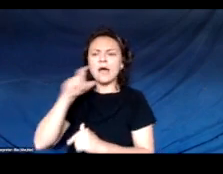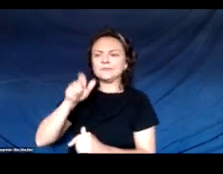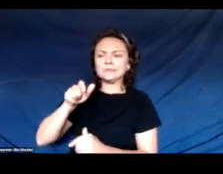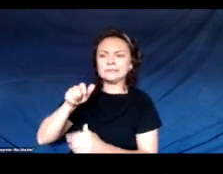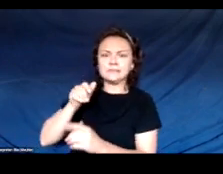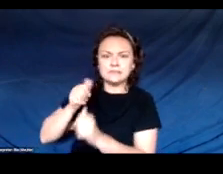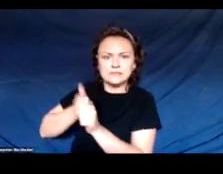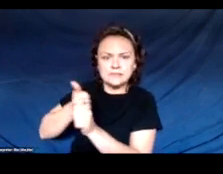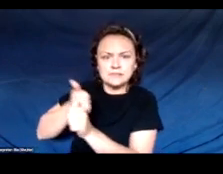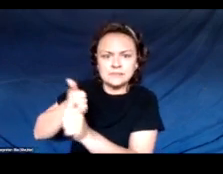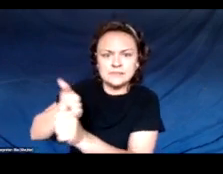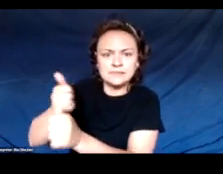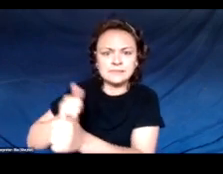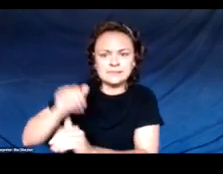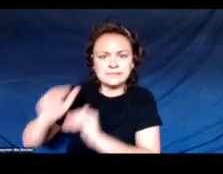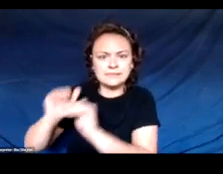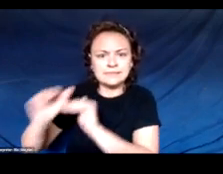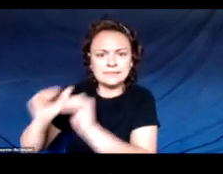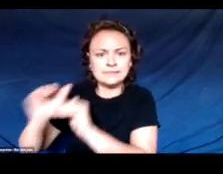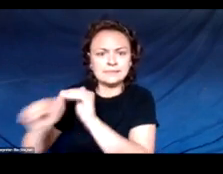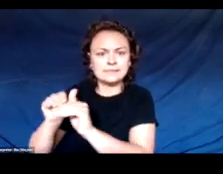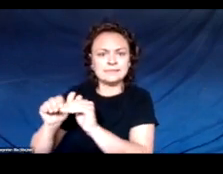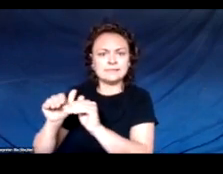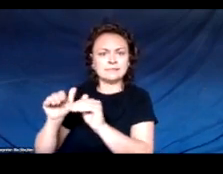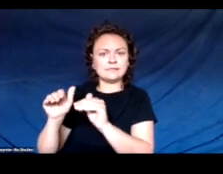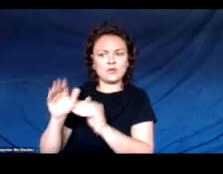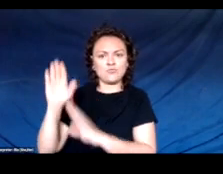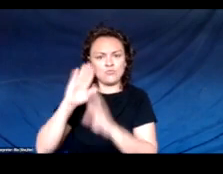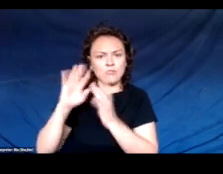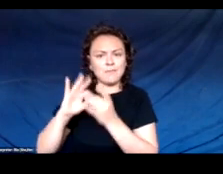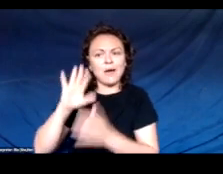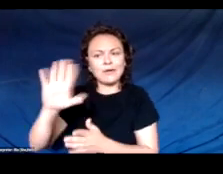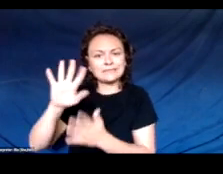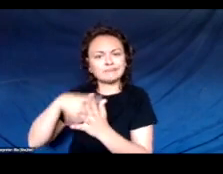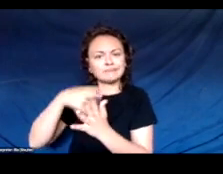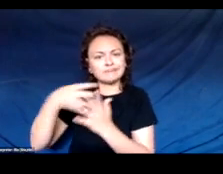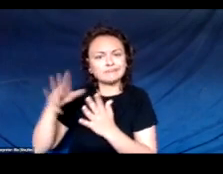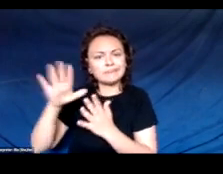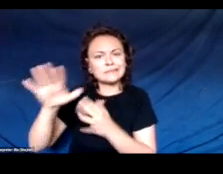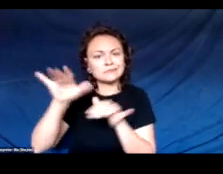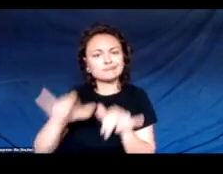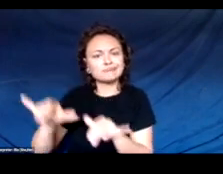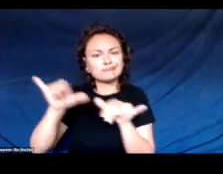on his routine like throughout the day, he has reminders.